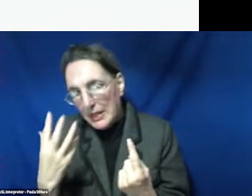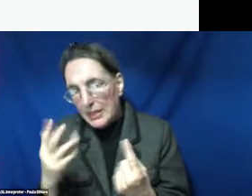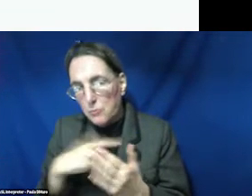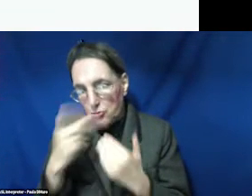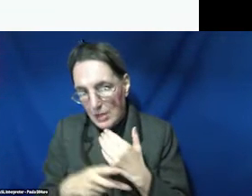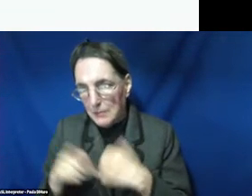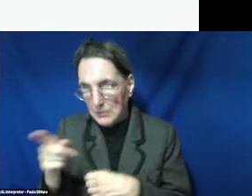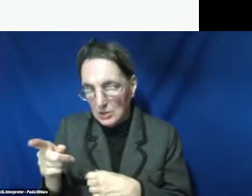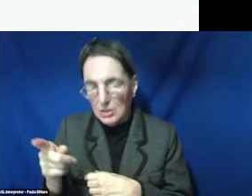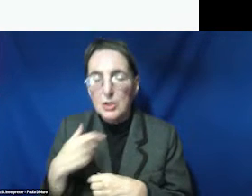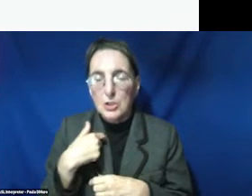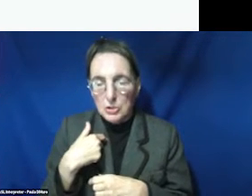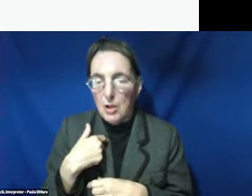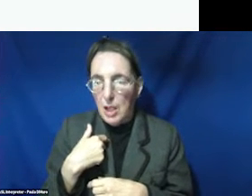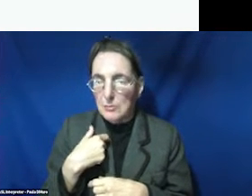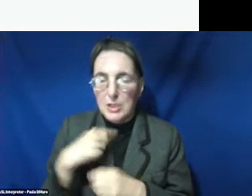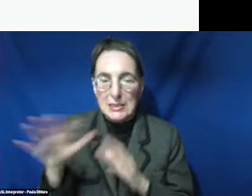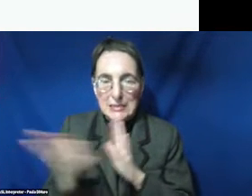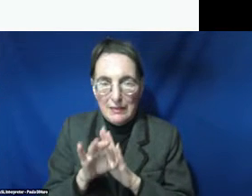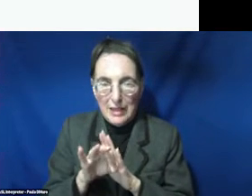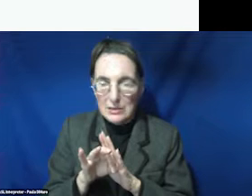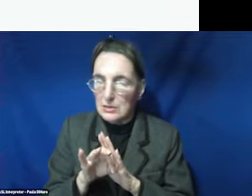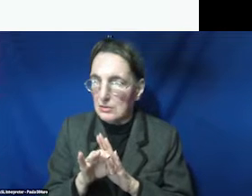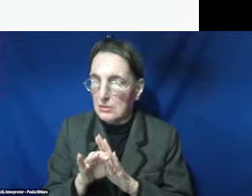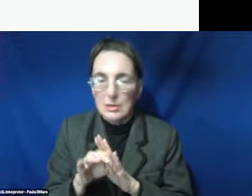So I'm going to go ahead and select, you know, a couple of samples.